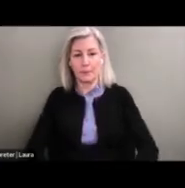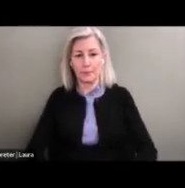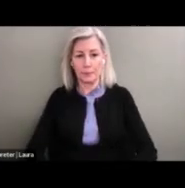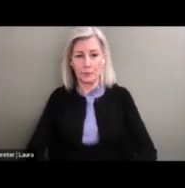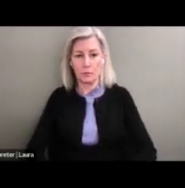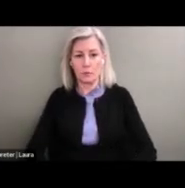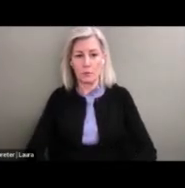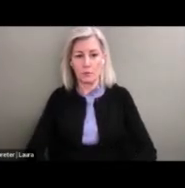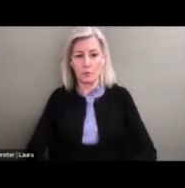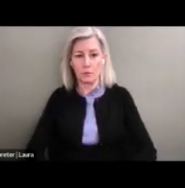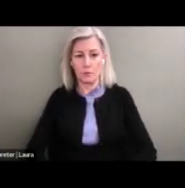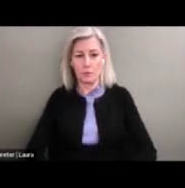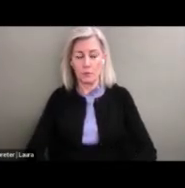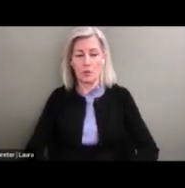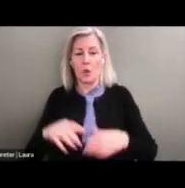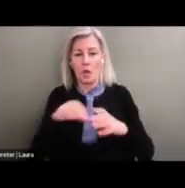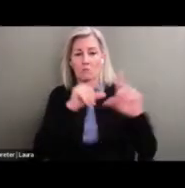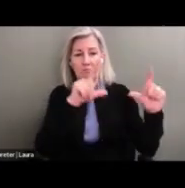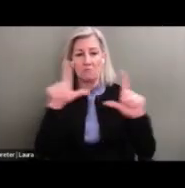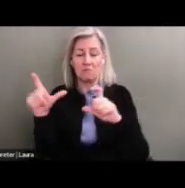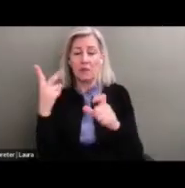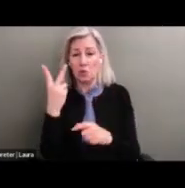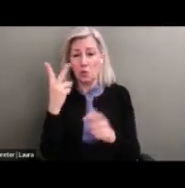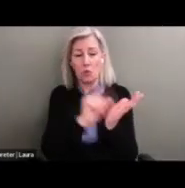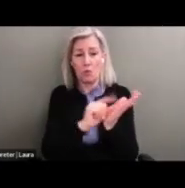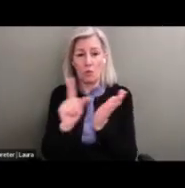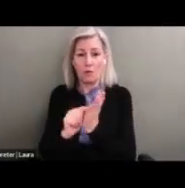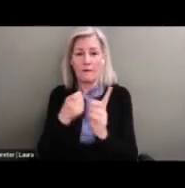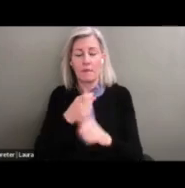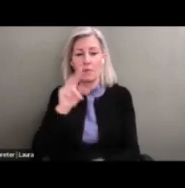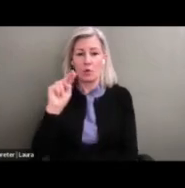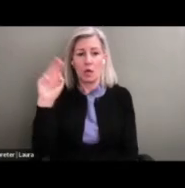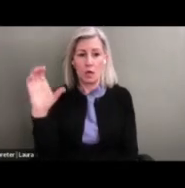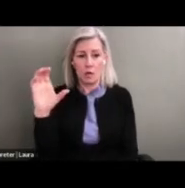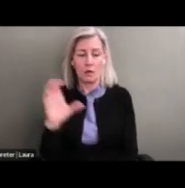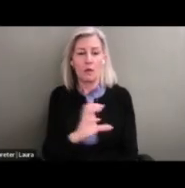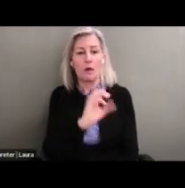the weekly hours of caregivers 256 per week. Two